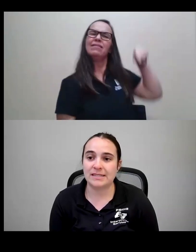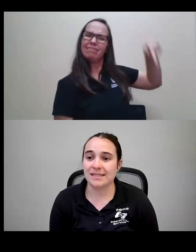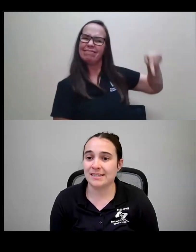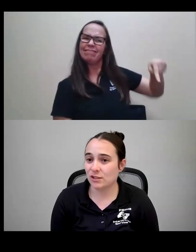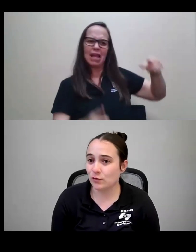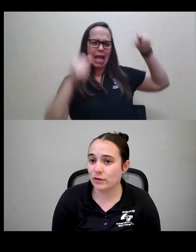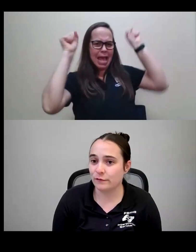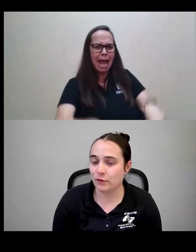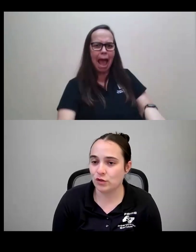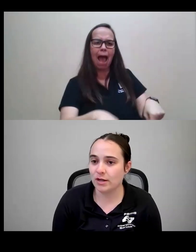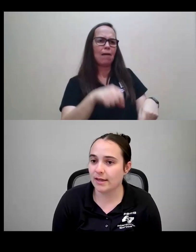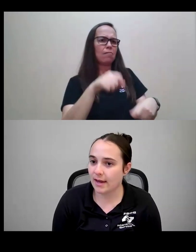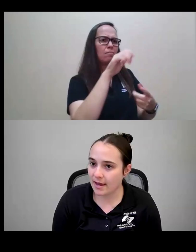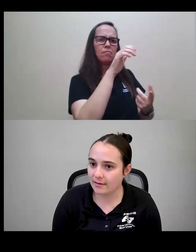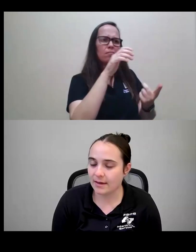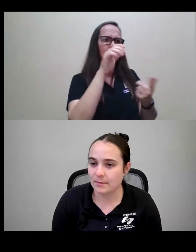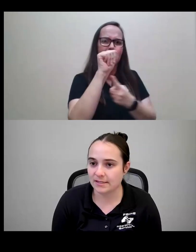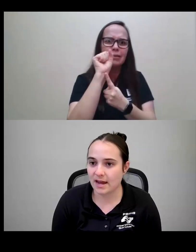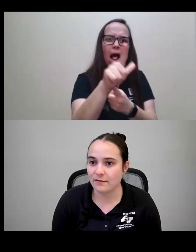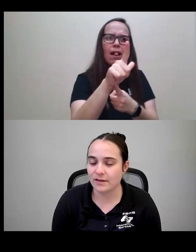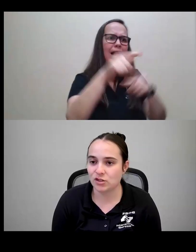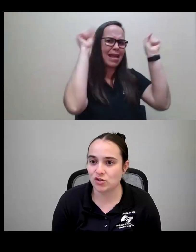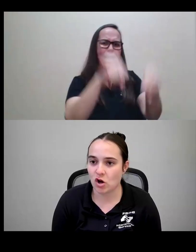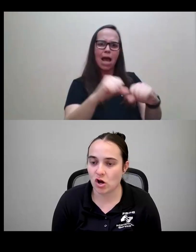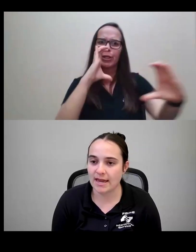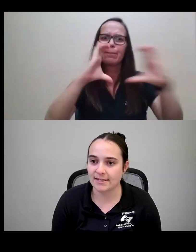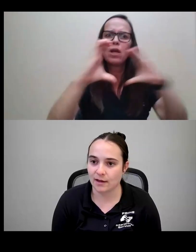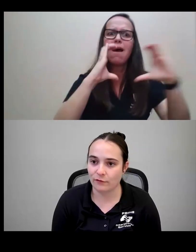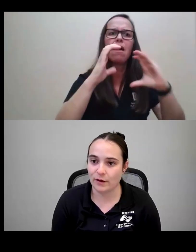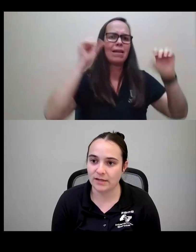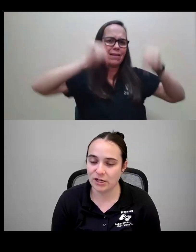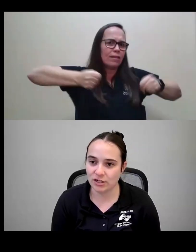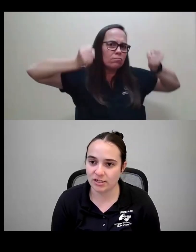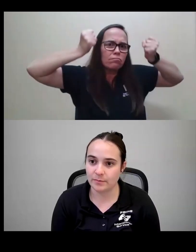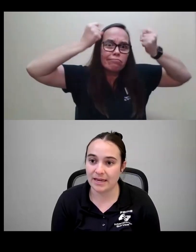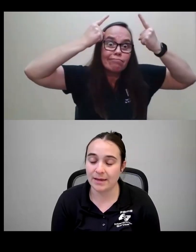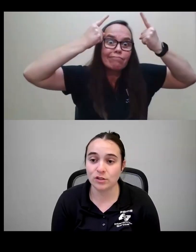able to be successful in the future, again, they must have that strong ASL foundation to